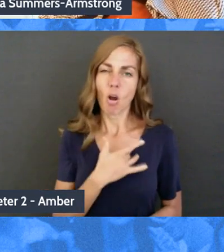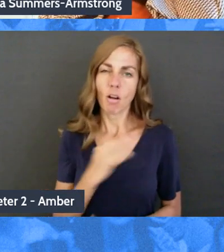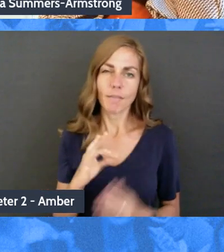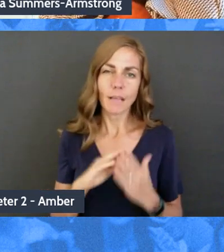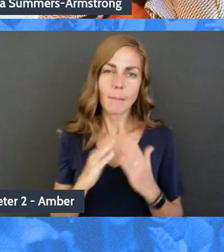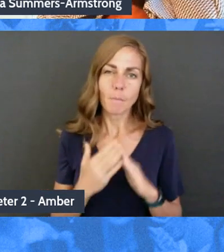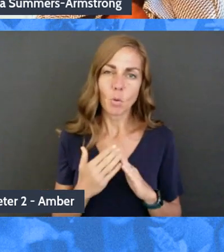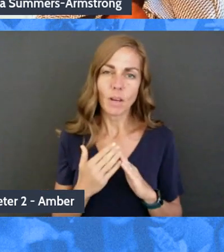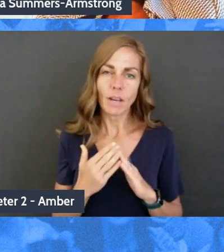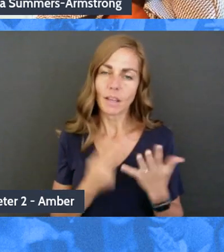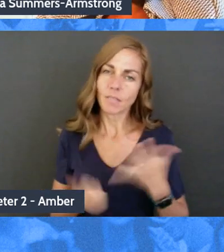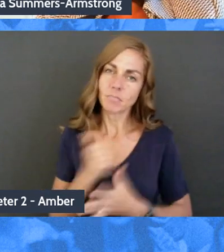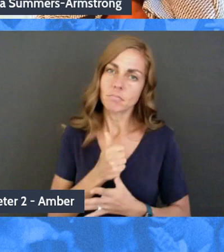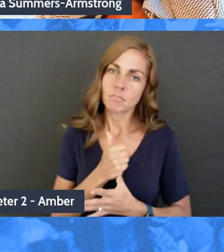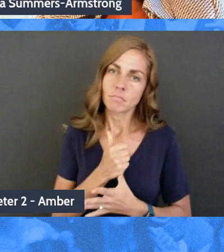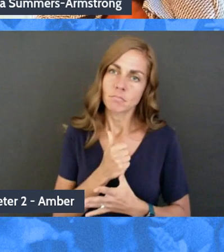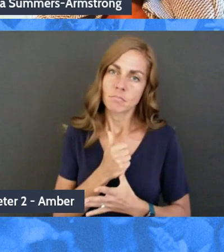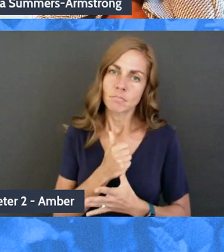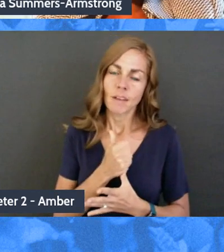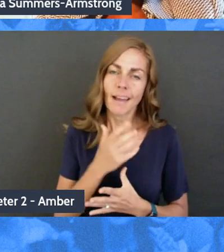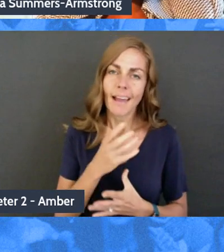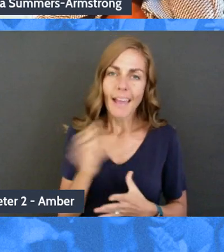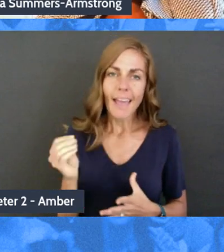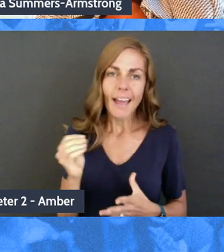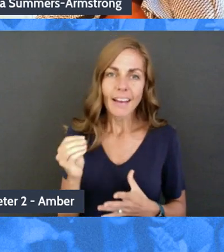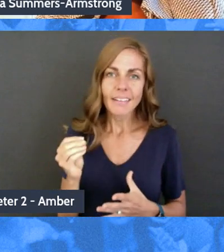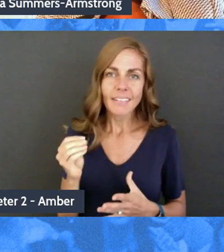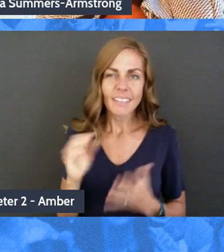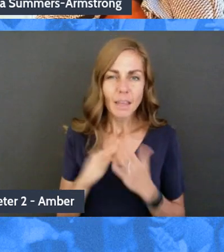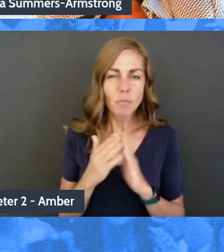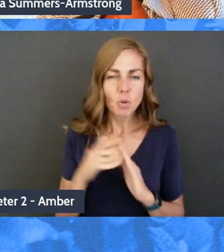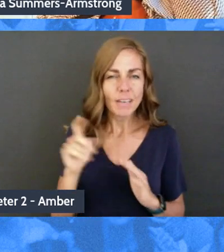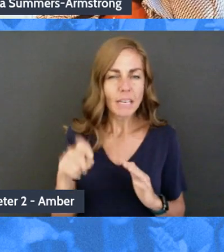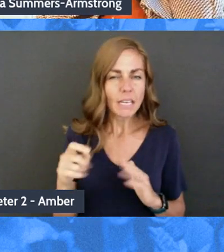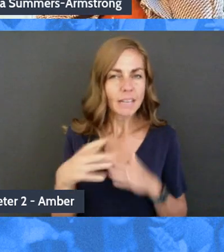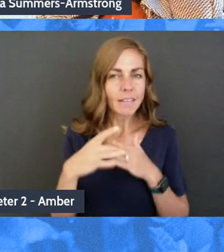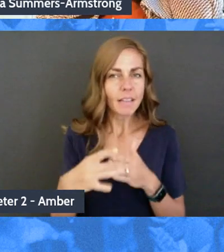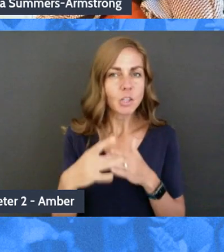first and that they need leadership and someone ask you,